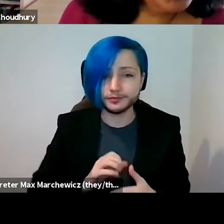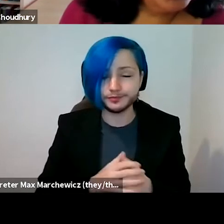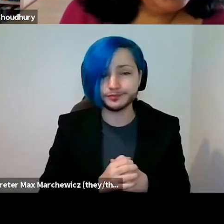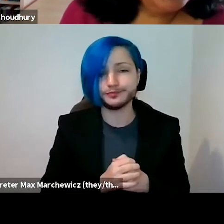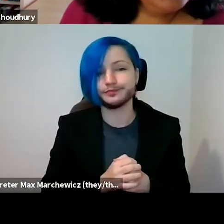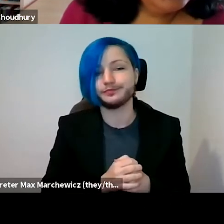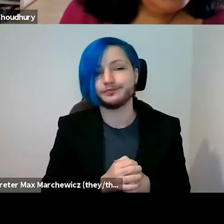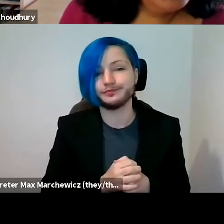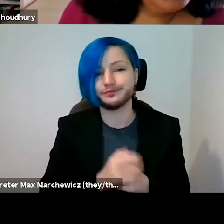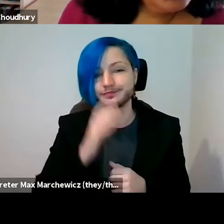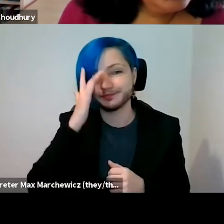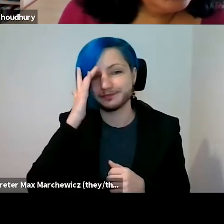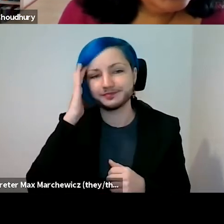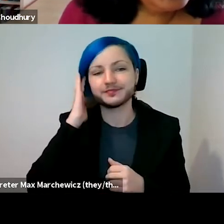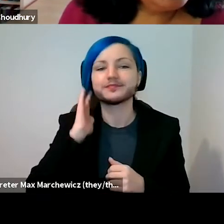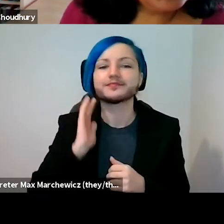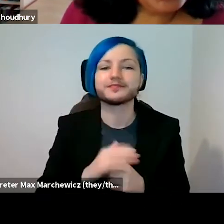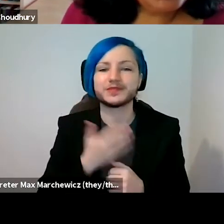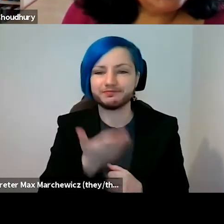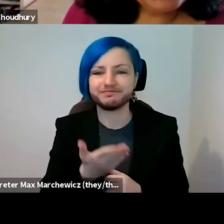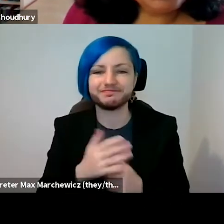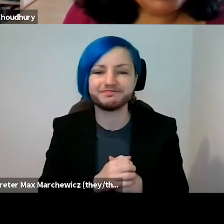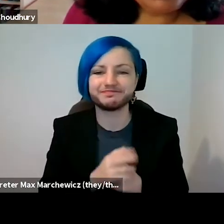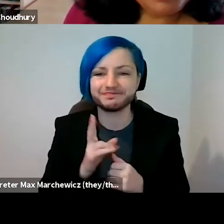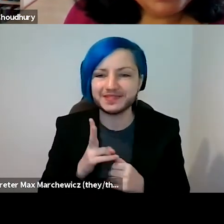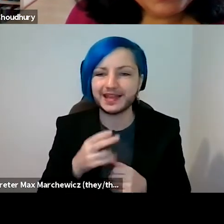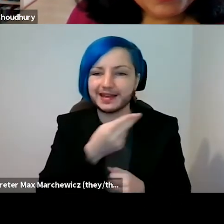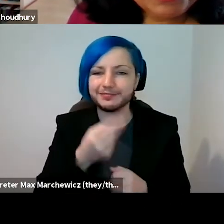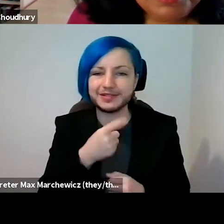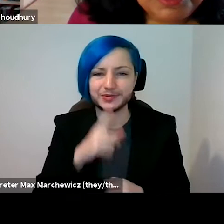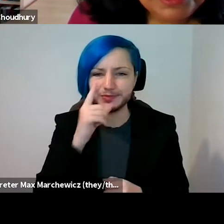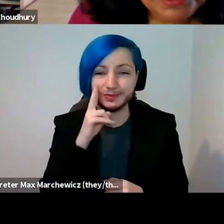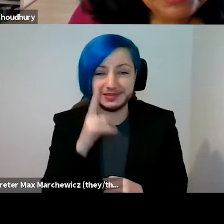So there it is, the image again, and you can see him coughing and, there's lots of smoke there,